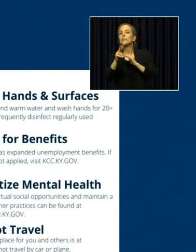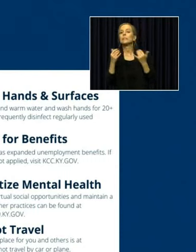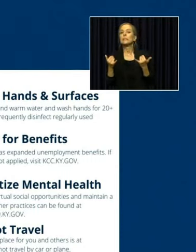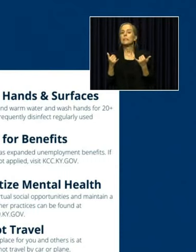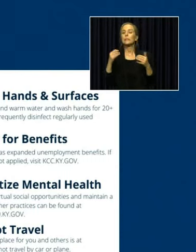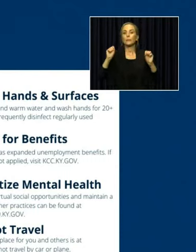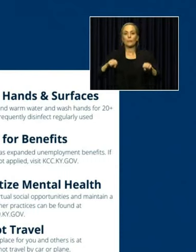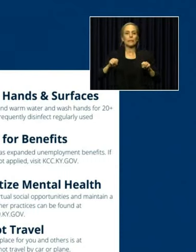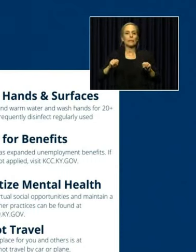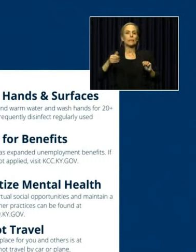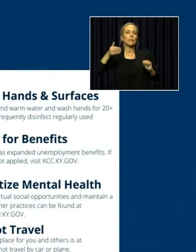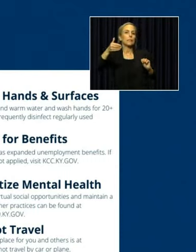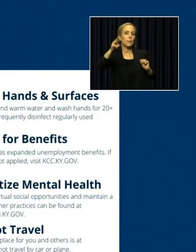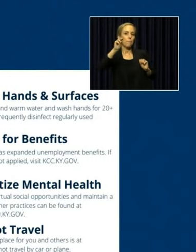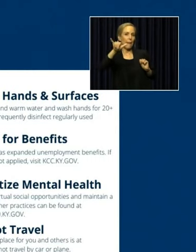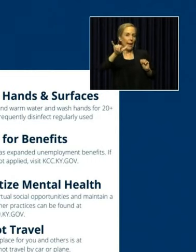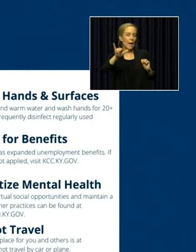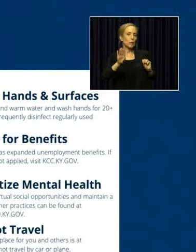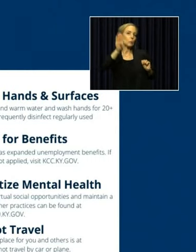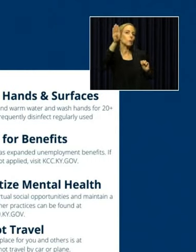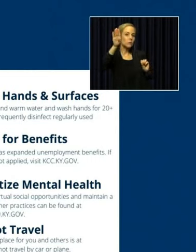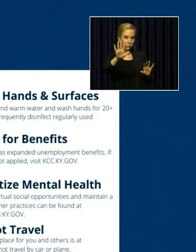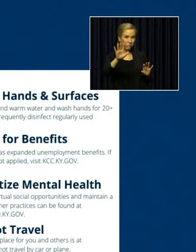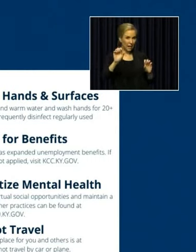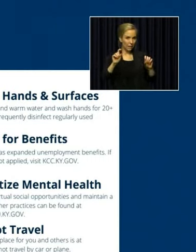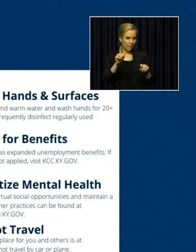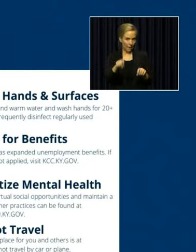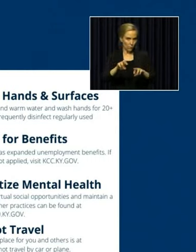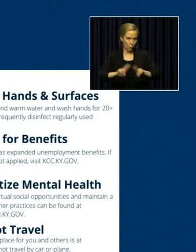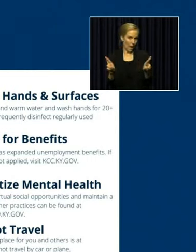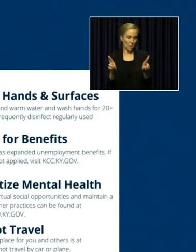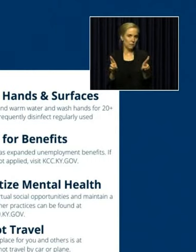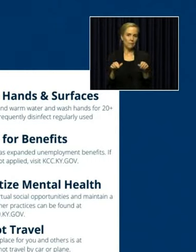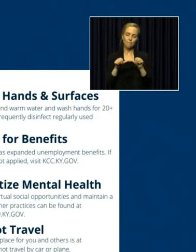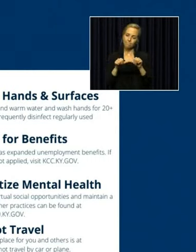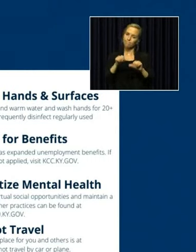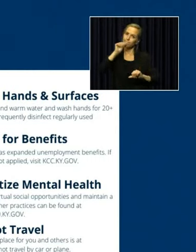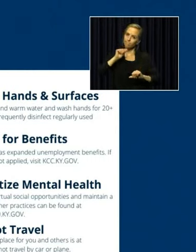GOES UP.